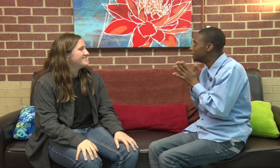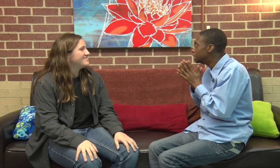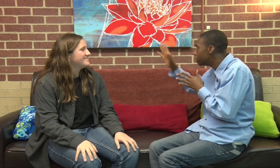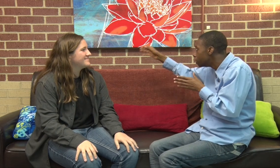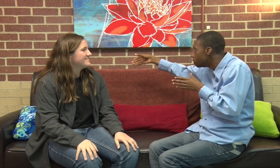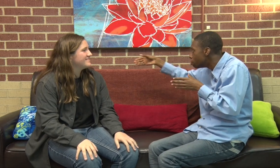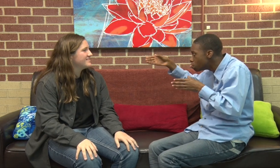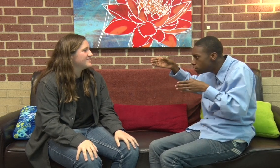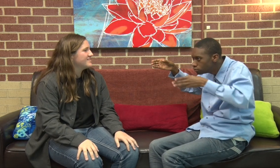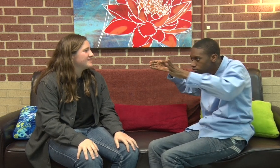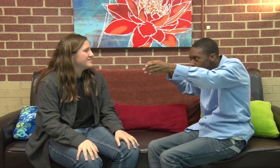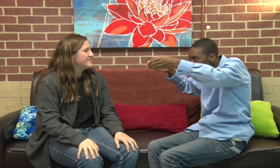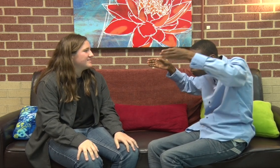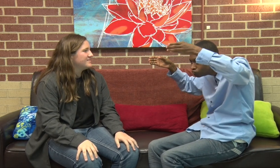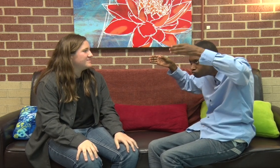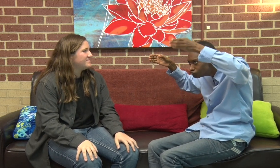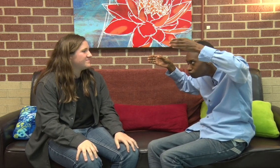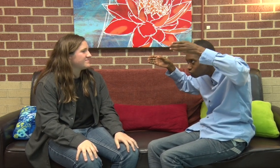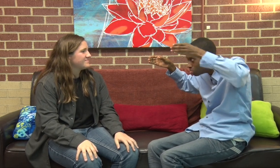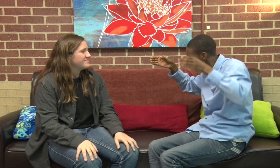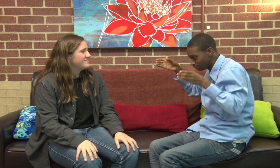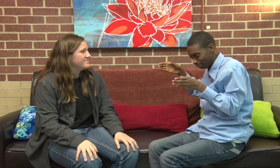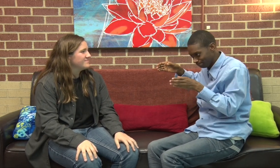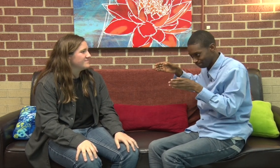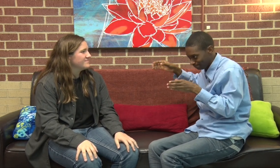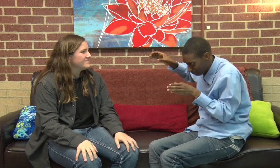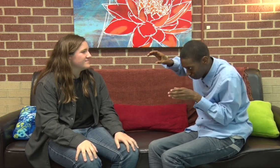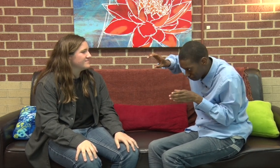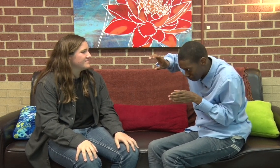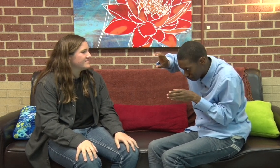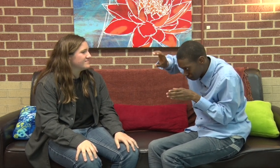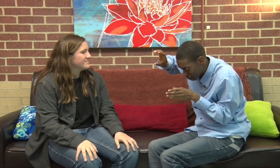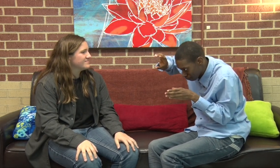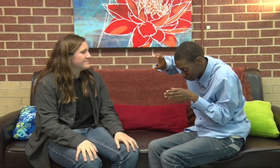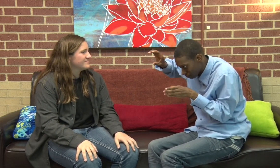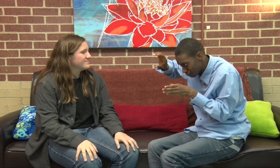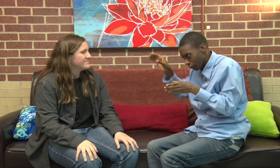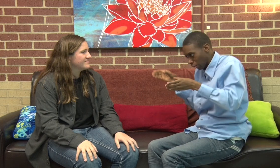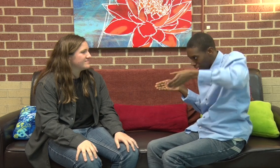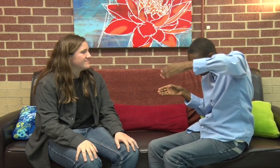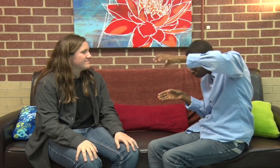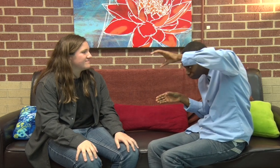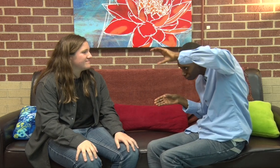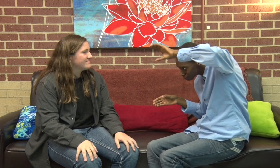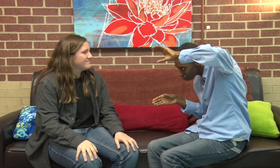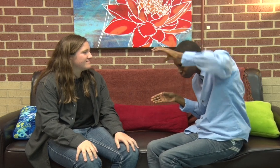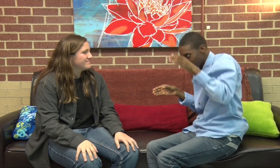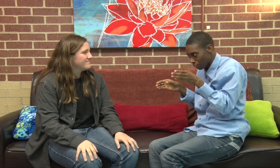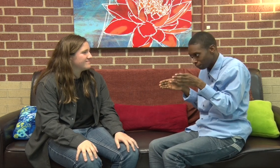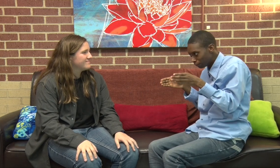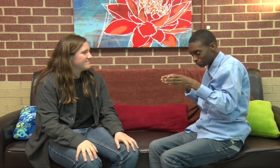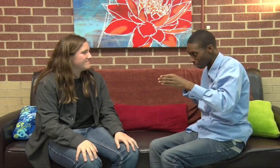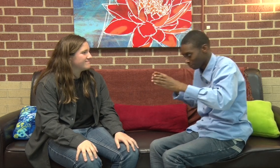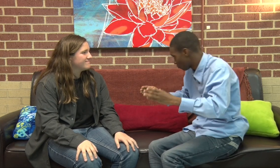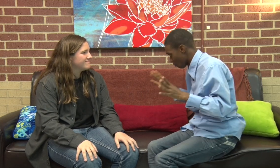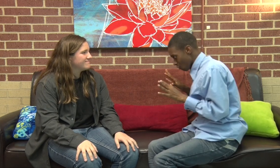He was so excited, he grabbed two ingredients and held them with both of his hands and he mixed them together.